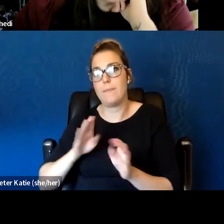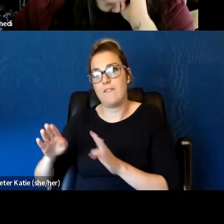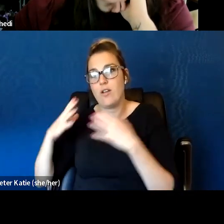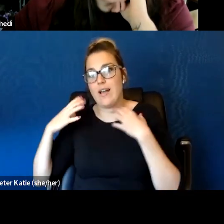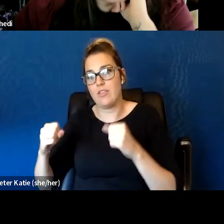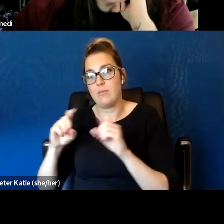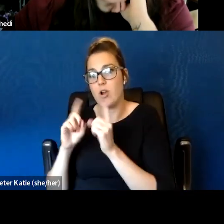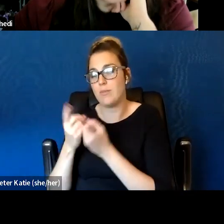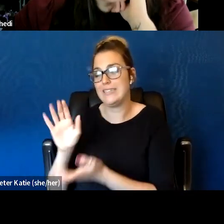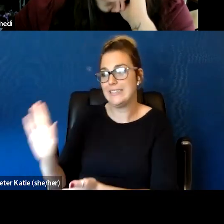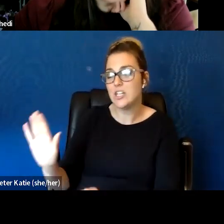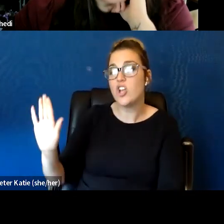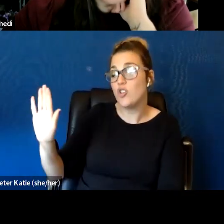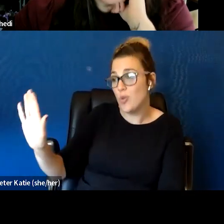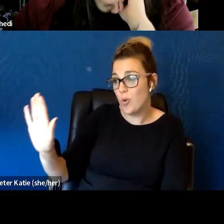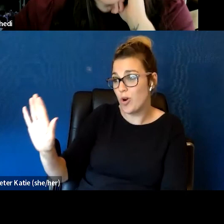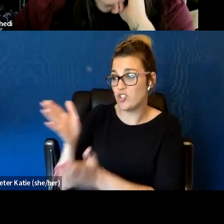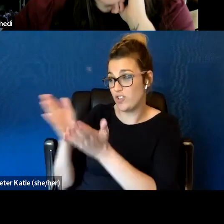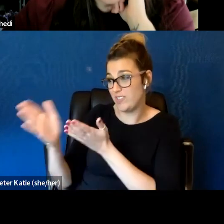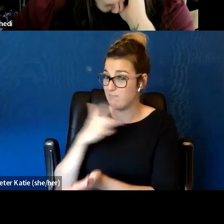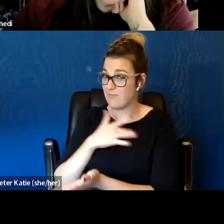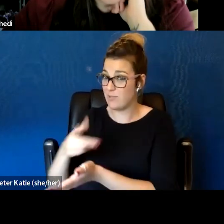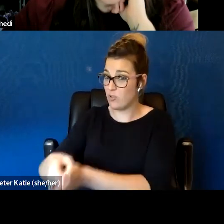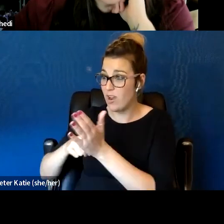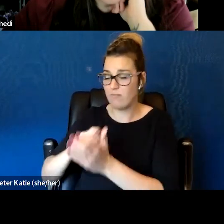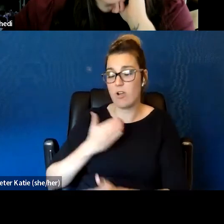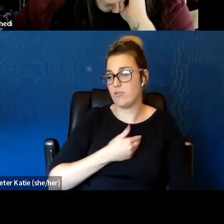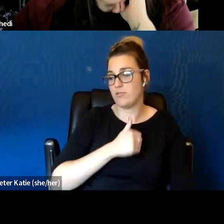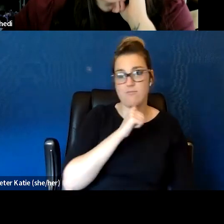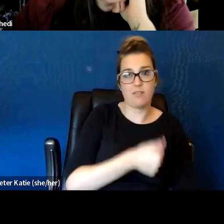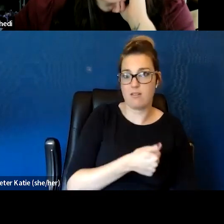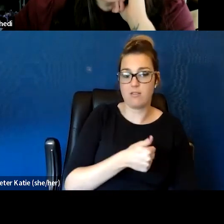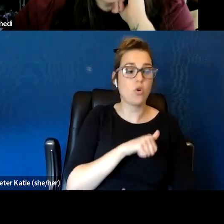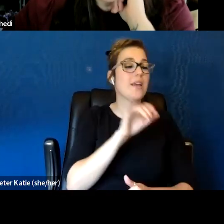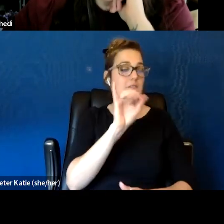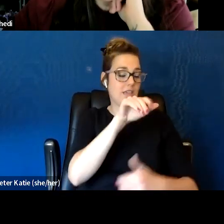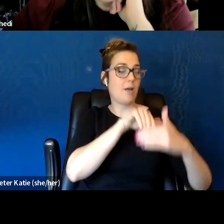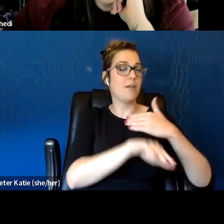And if the referrals are coming from the Coordinated Entry system, we have to operate from a housing first model,